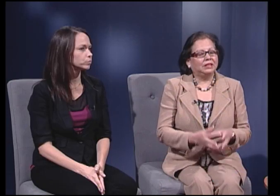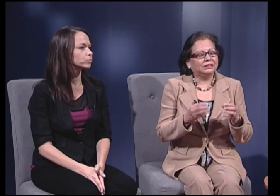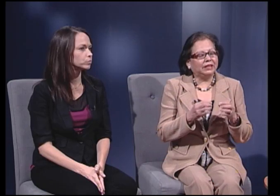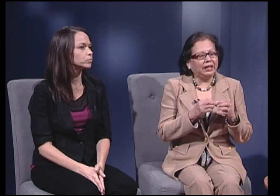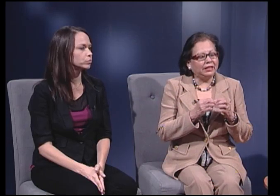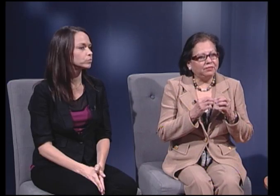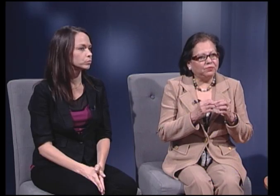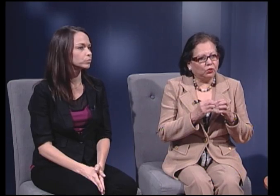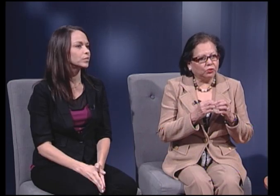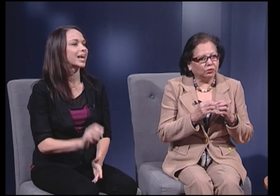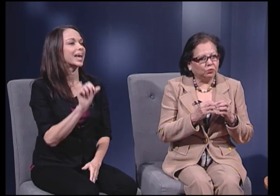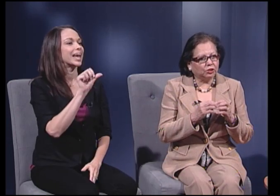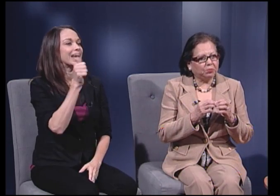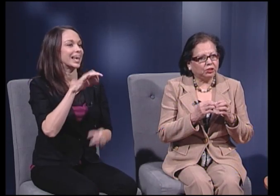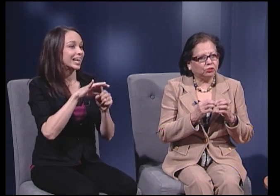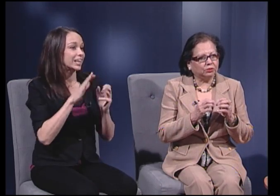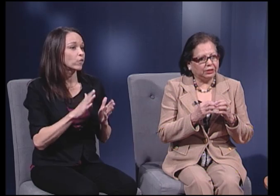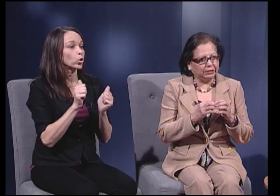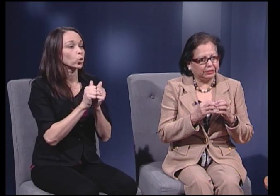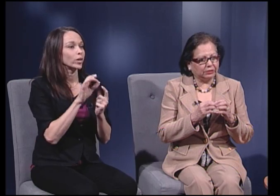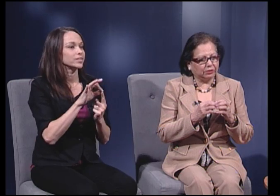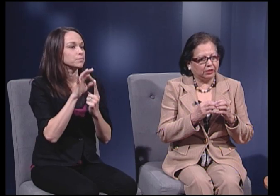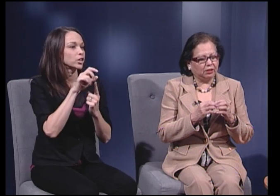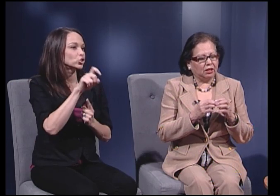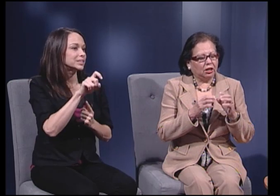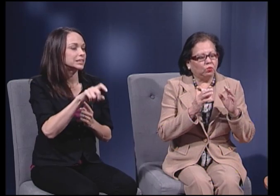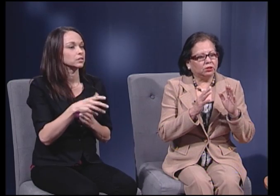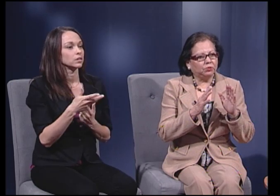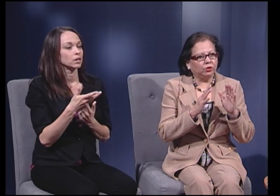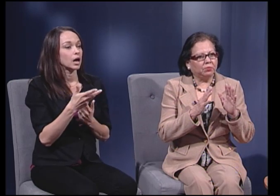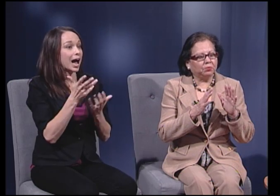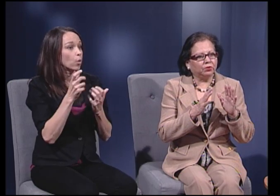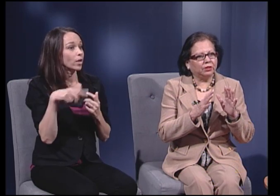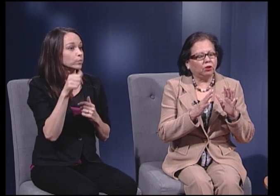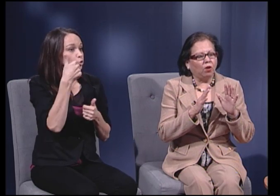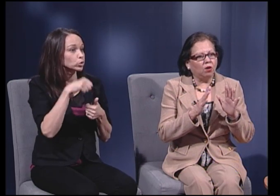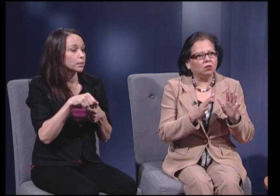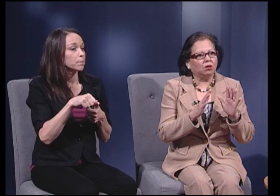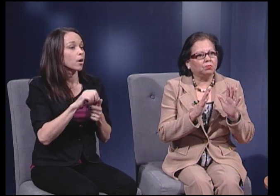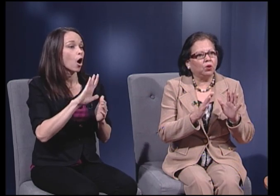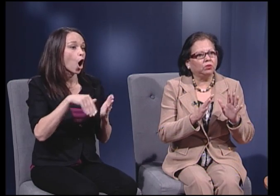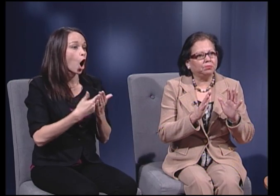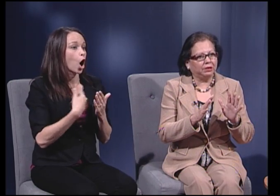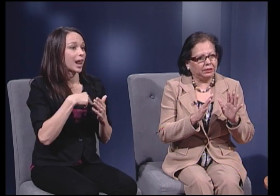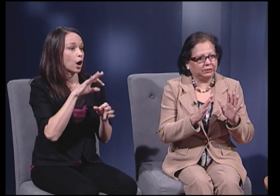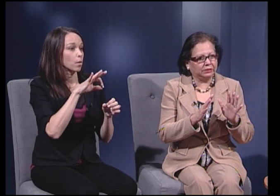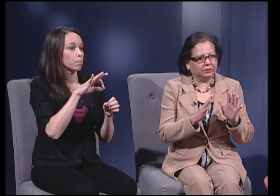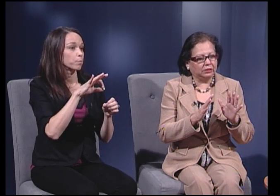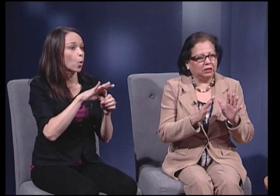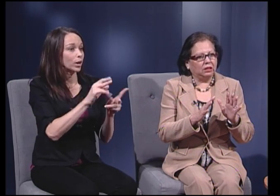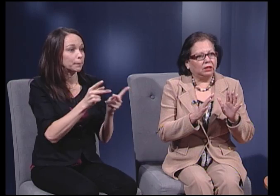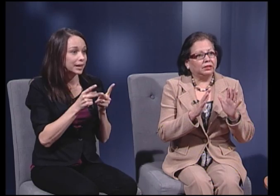Yes, any voter with special needs, okay, I want them to remember that all our polling places can